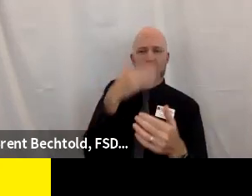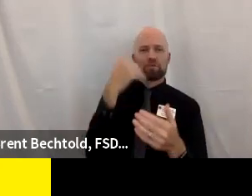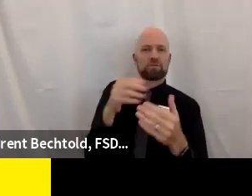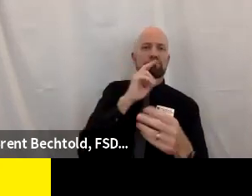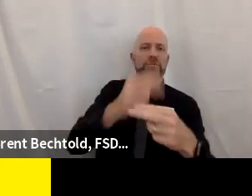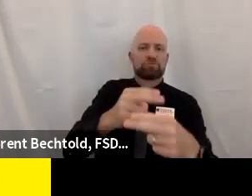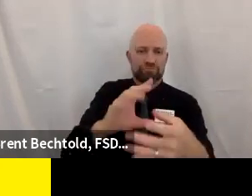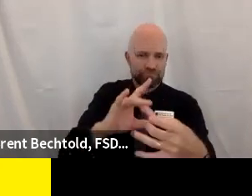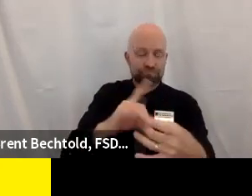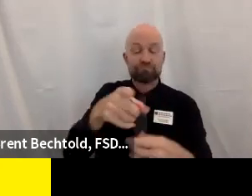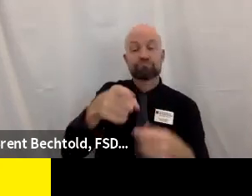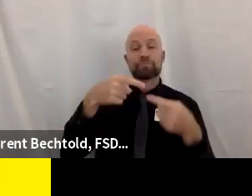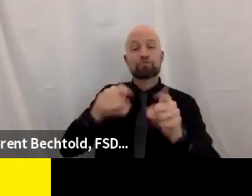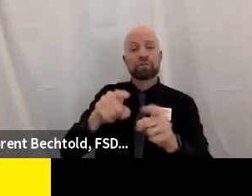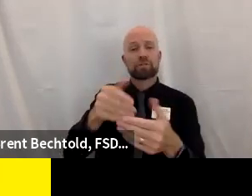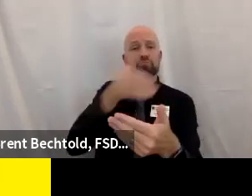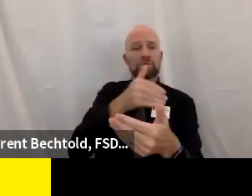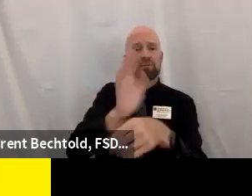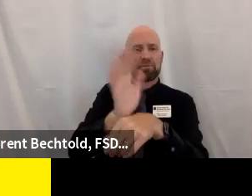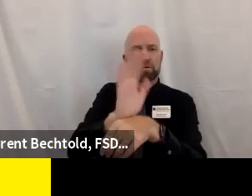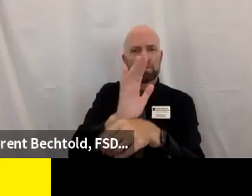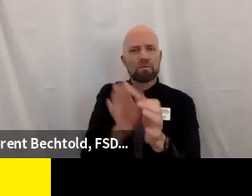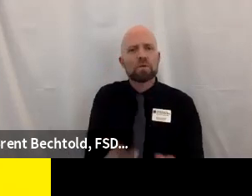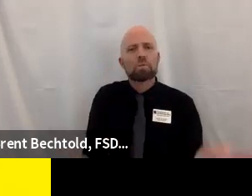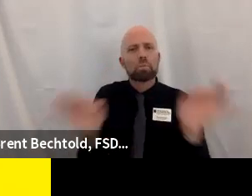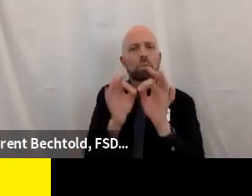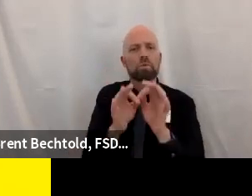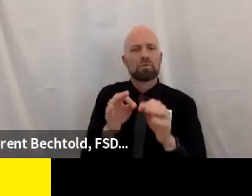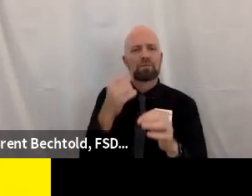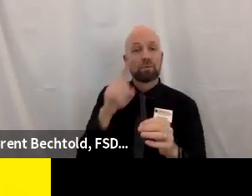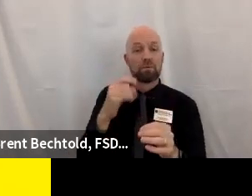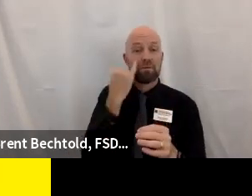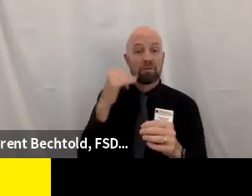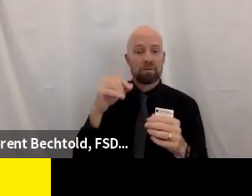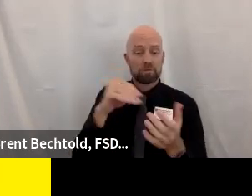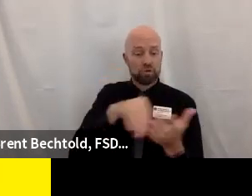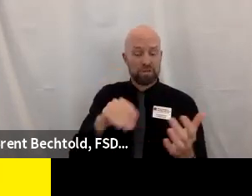I did forget to mention that during the PRE videos, it's very important